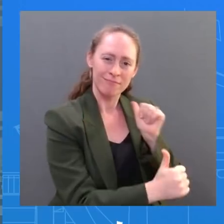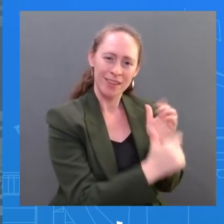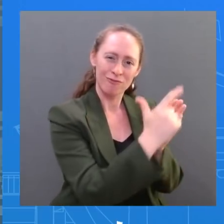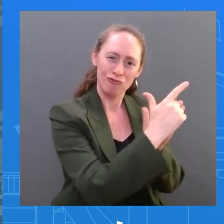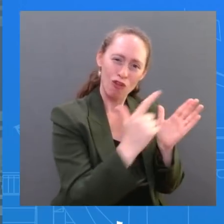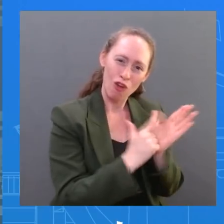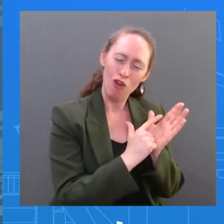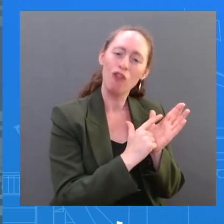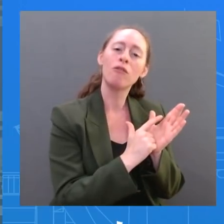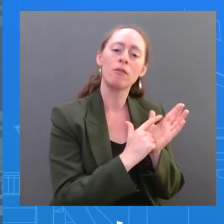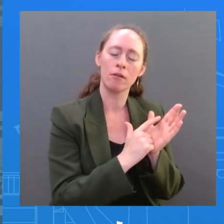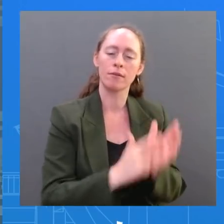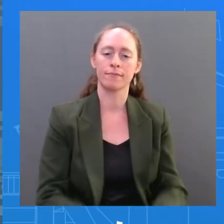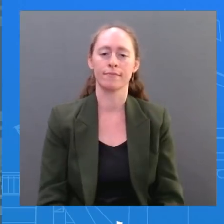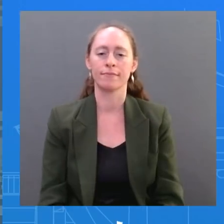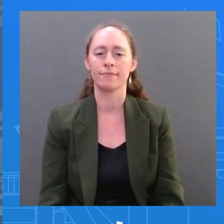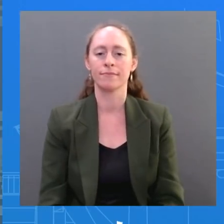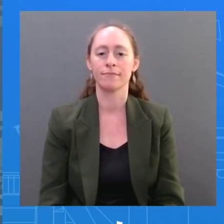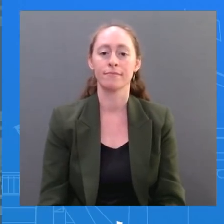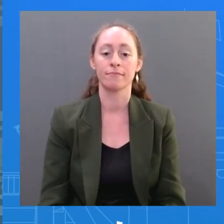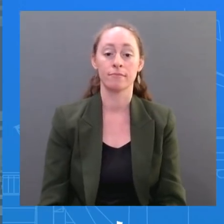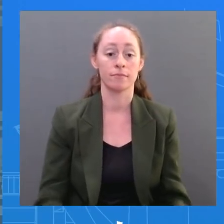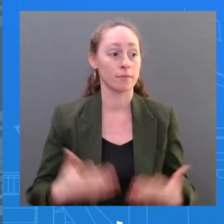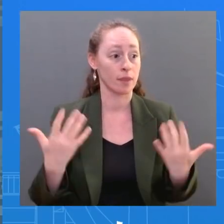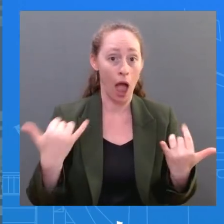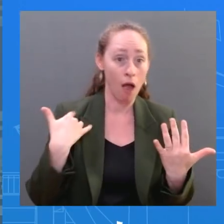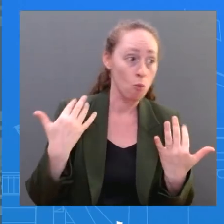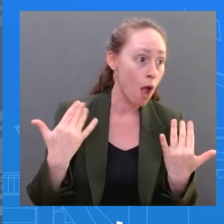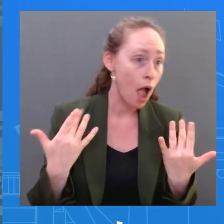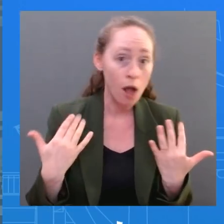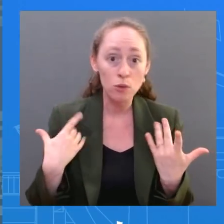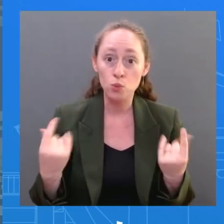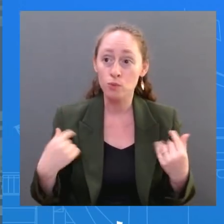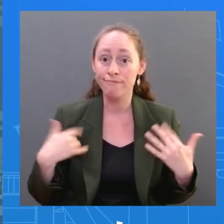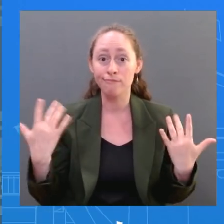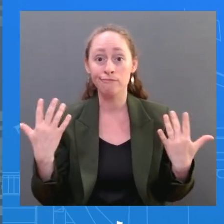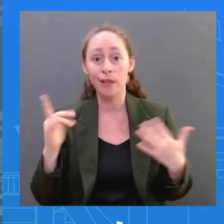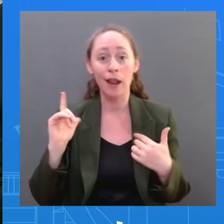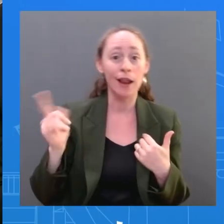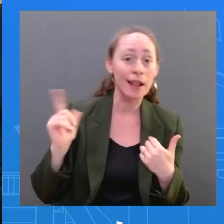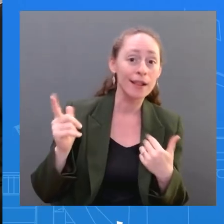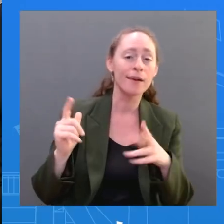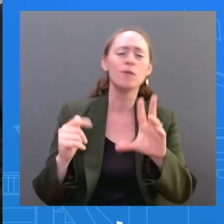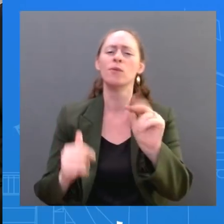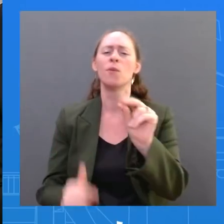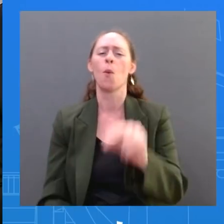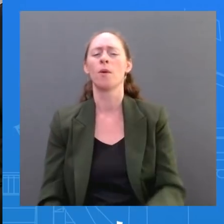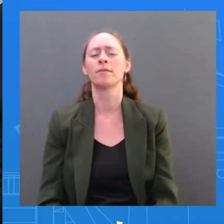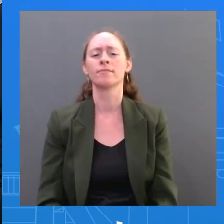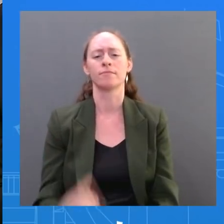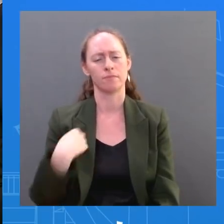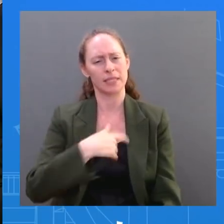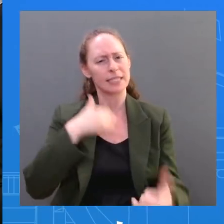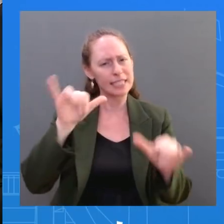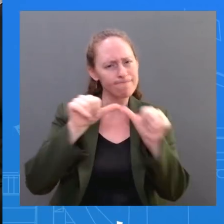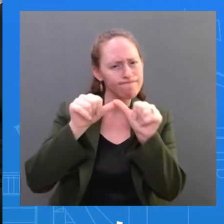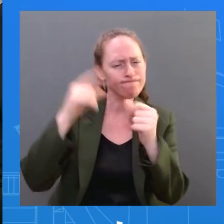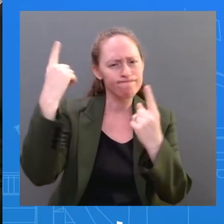the actions he took today and more as we consider best actions. The Press: So is there a disconnect there? Because there is frustration. There is no doubt there's a lot of frustration,